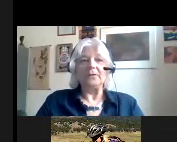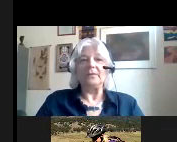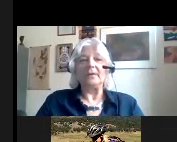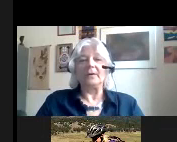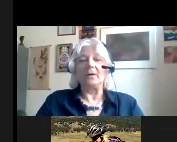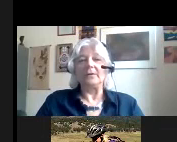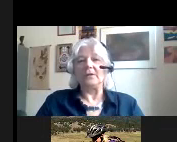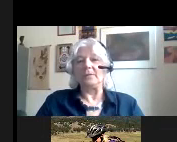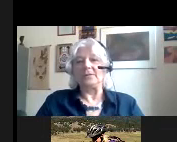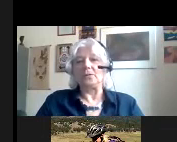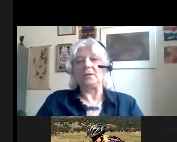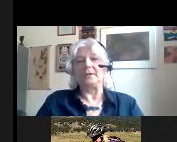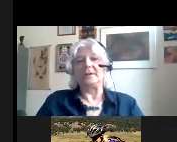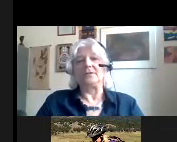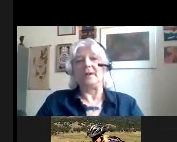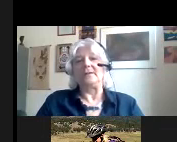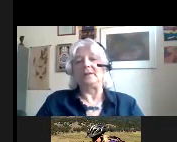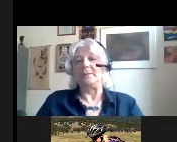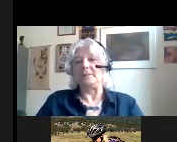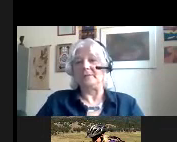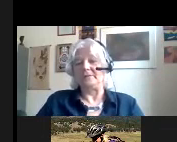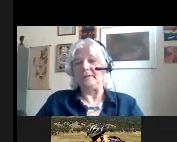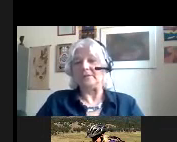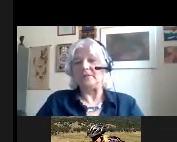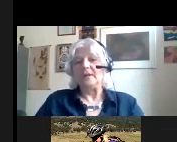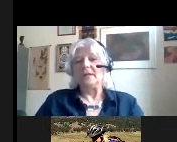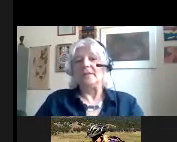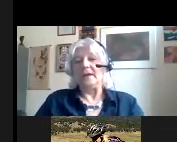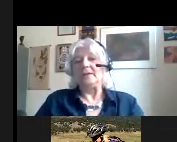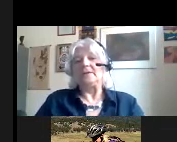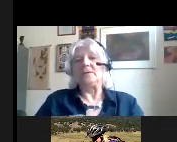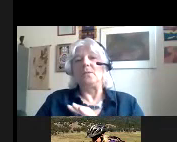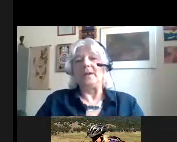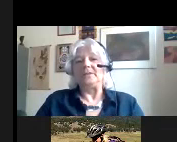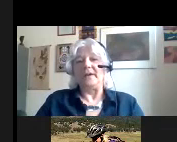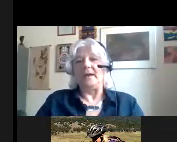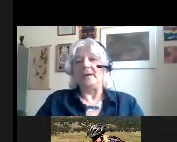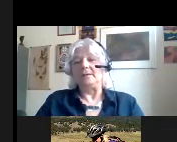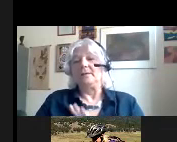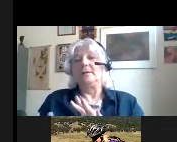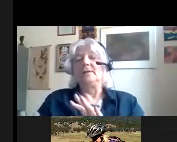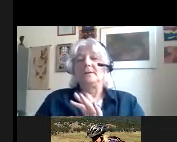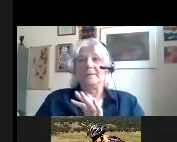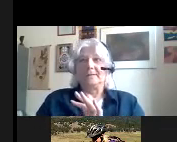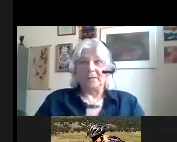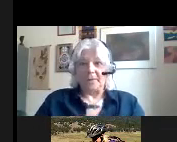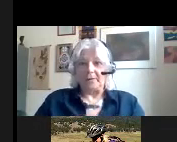There are some historically derived economic benefits that whites have had compared